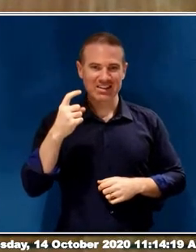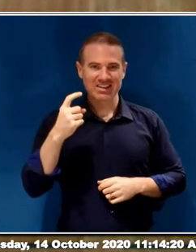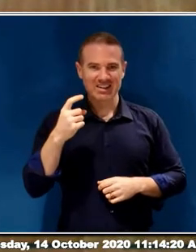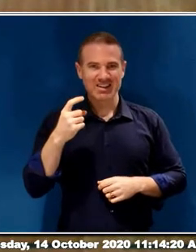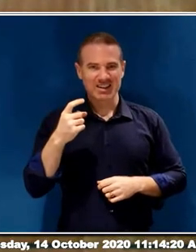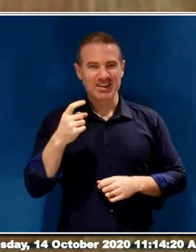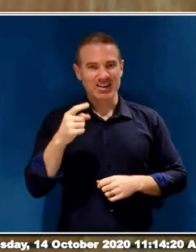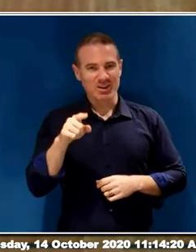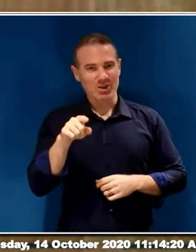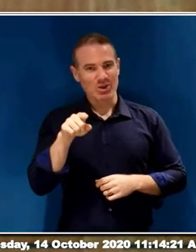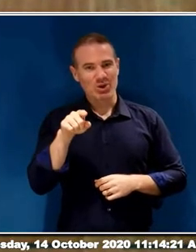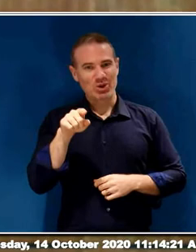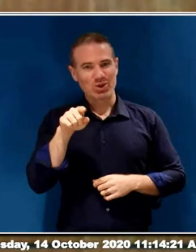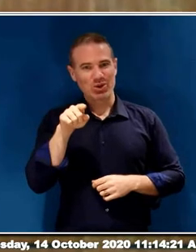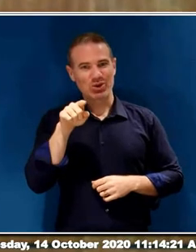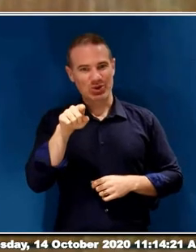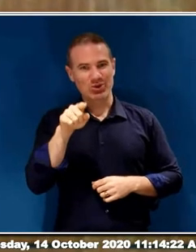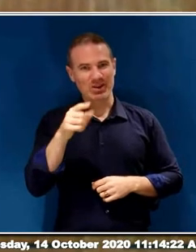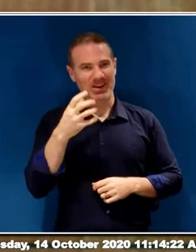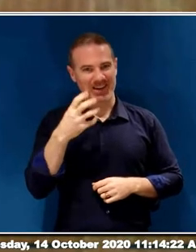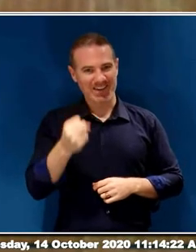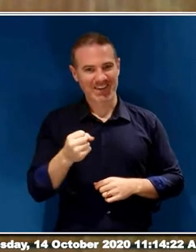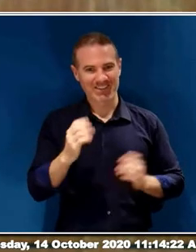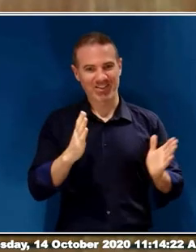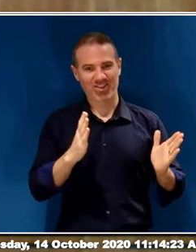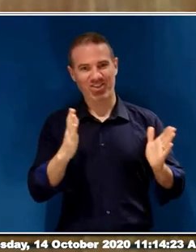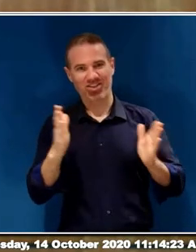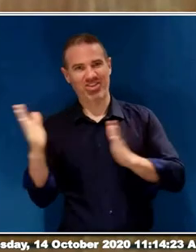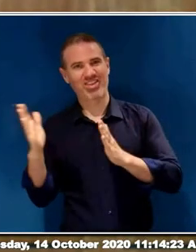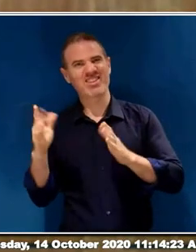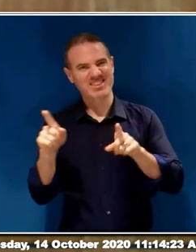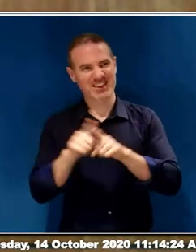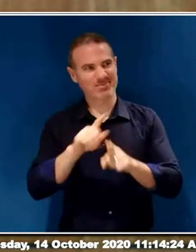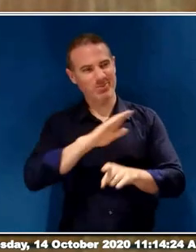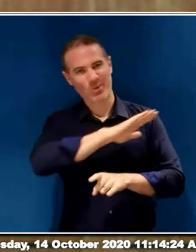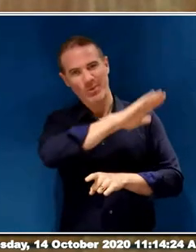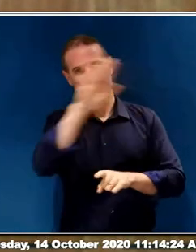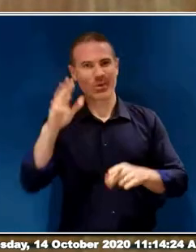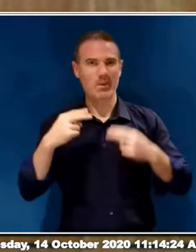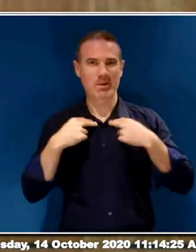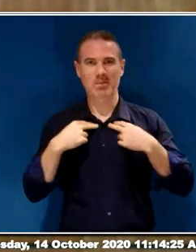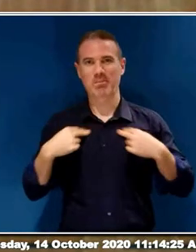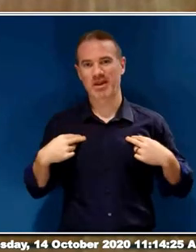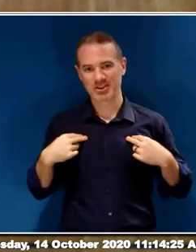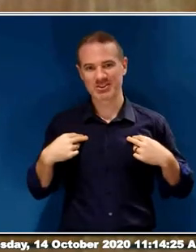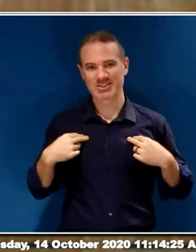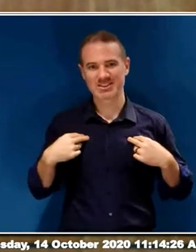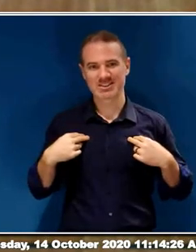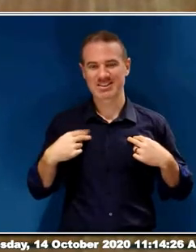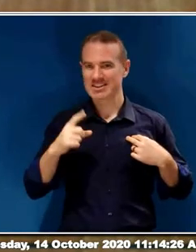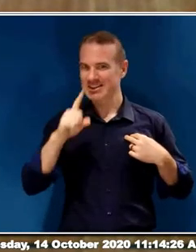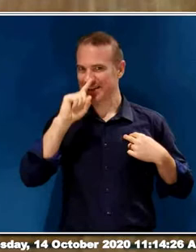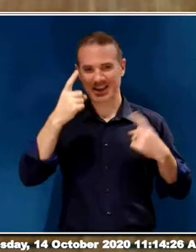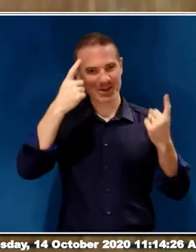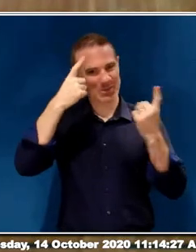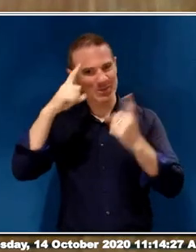that is unique to barristers, that is inability to estimate time accurately. Yes.